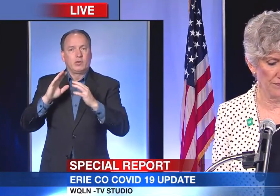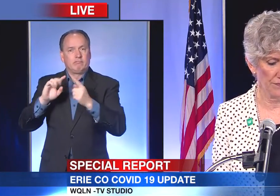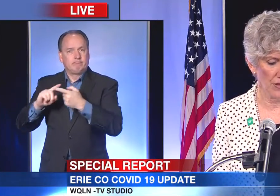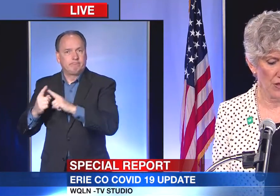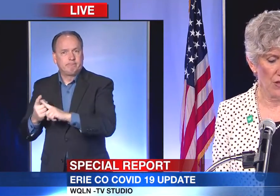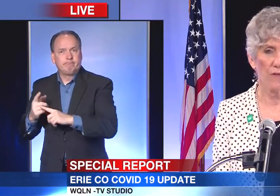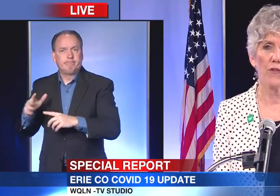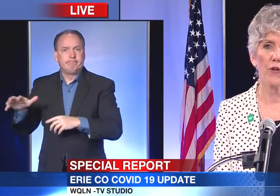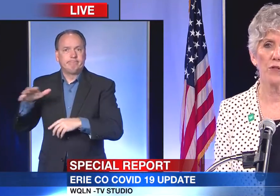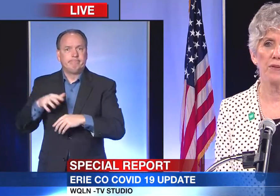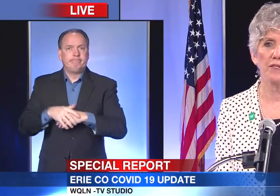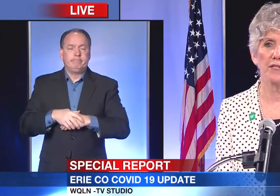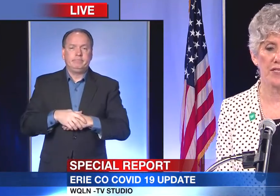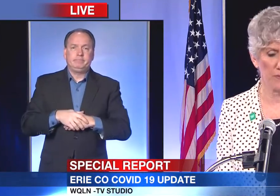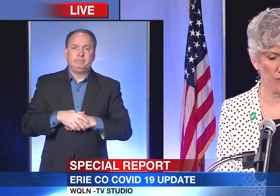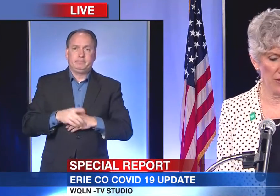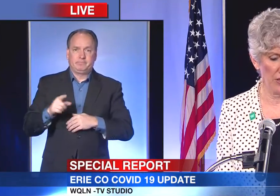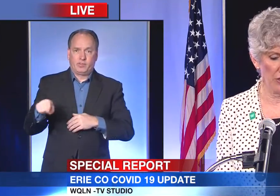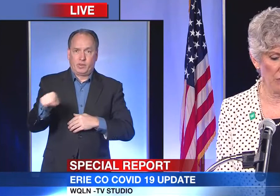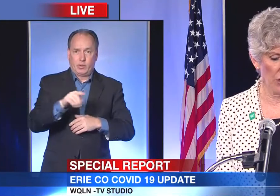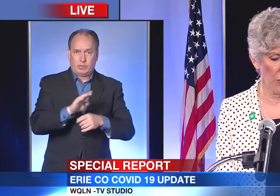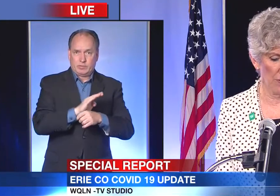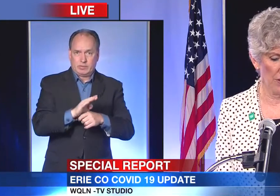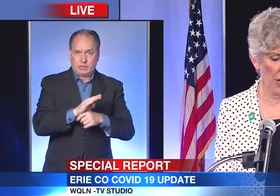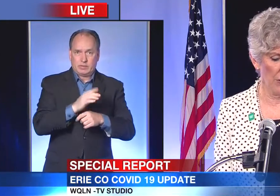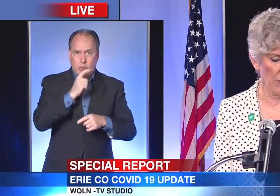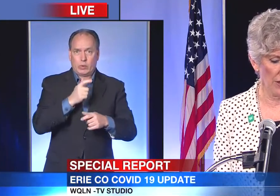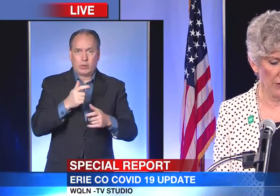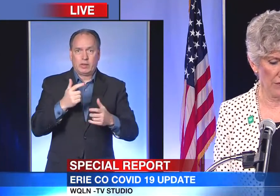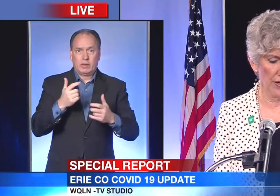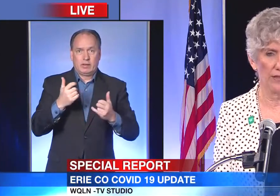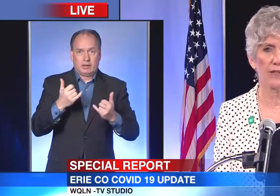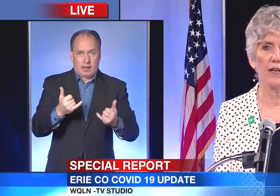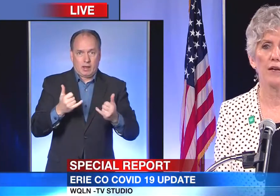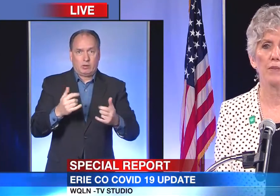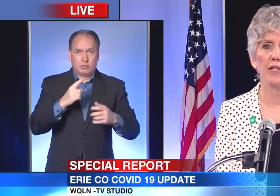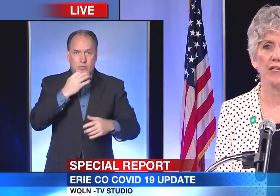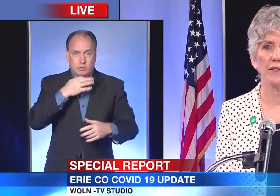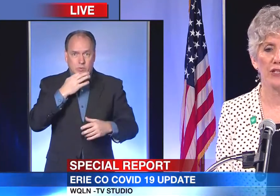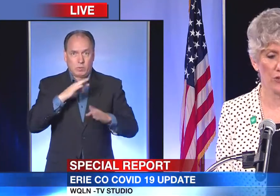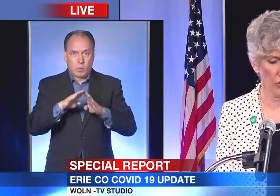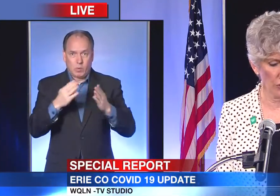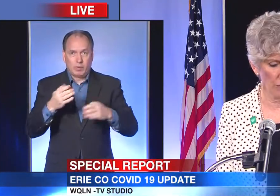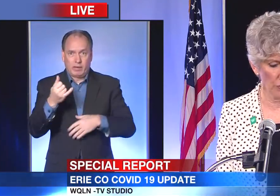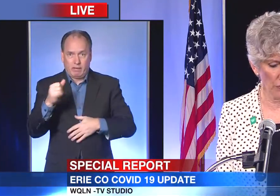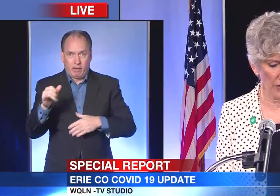PROTECT YOURSELF, TO PROTECT YOUR FAMILIES, AND YOUR LOVED ONES. FOR THOSE BUSINESSES PERMITTED